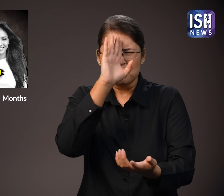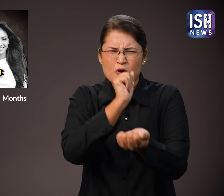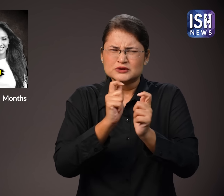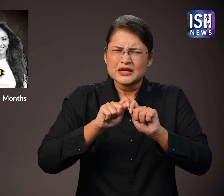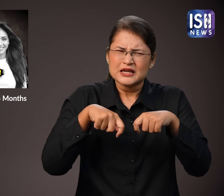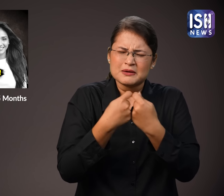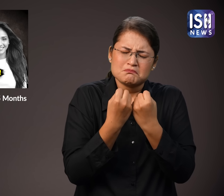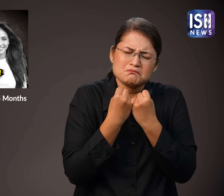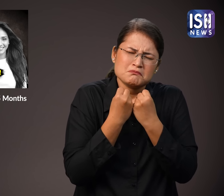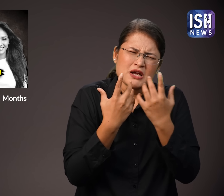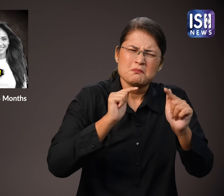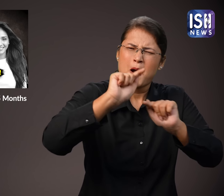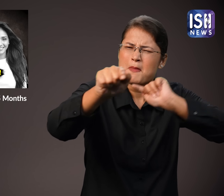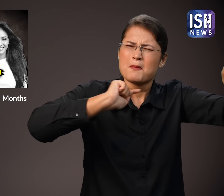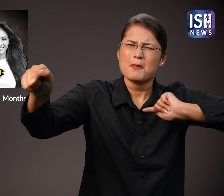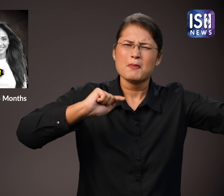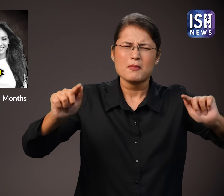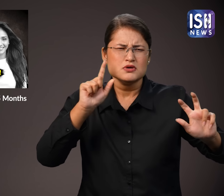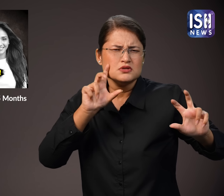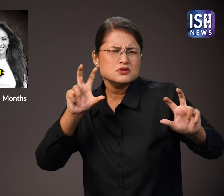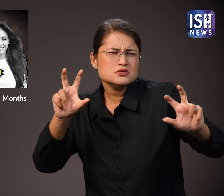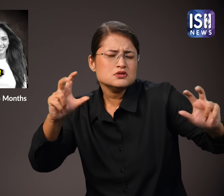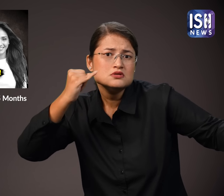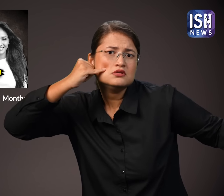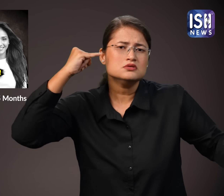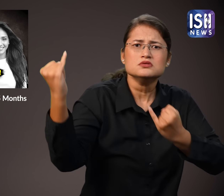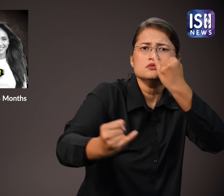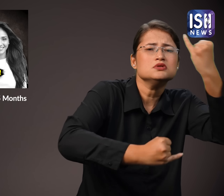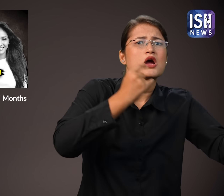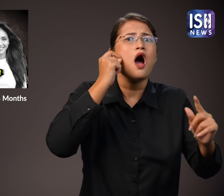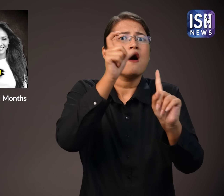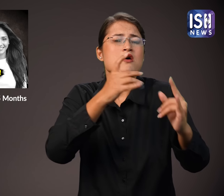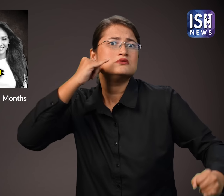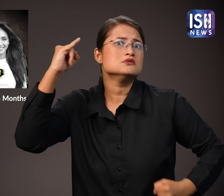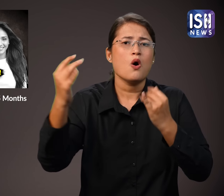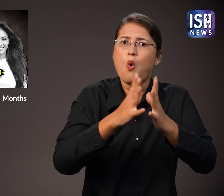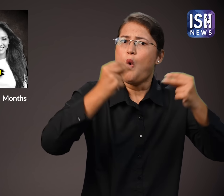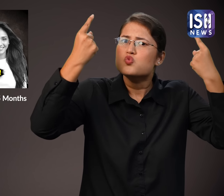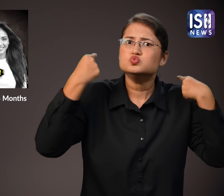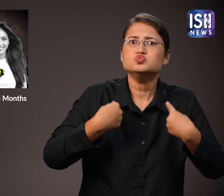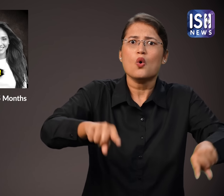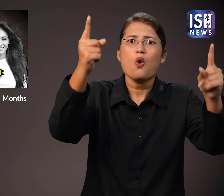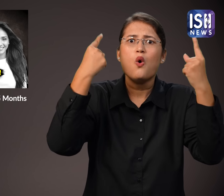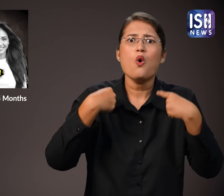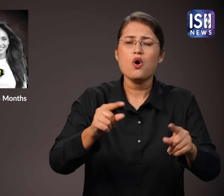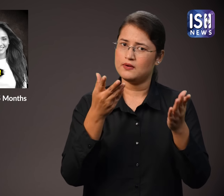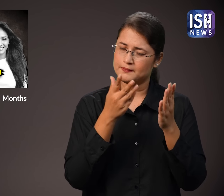Multiple police teams are reportedly searching for him. Samarth Singh is still absconding.